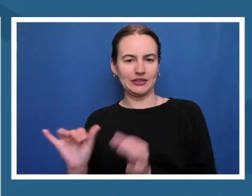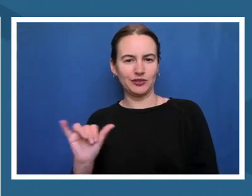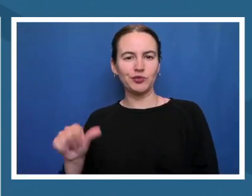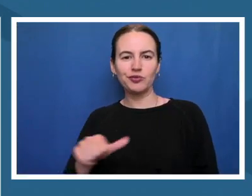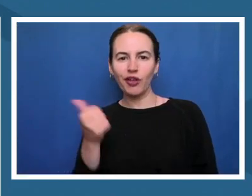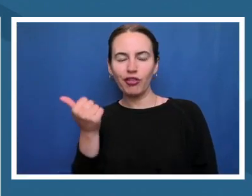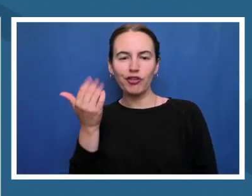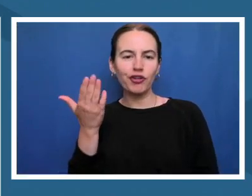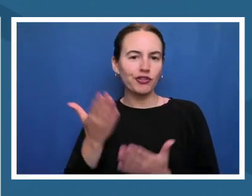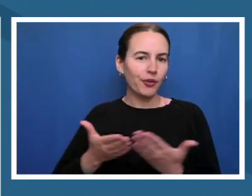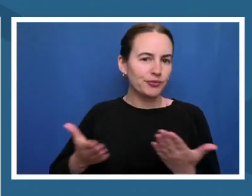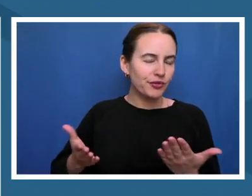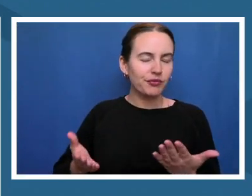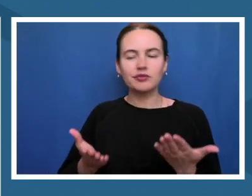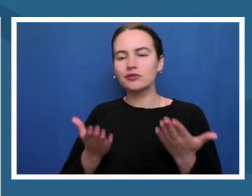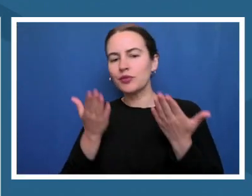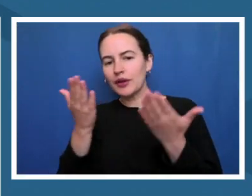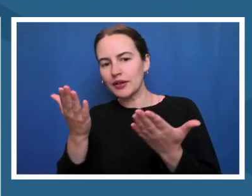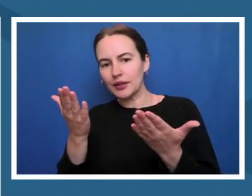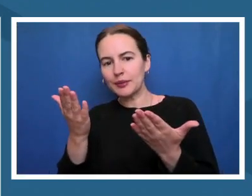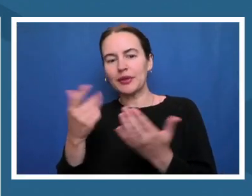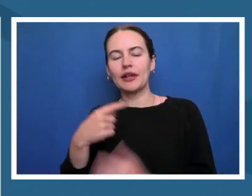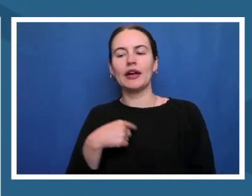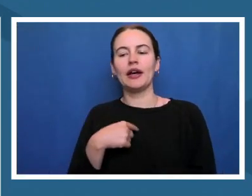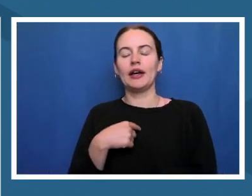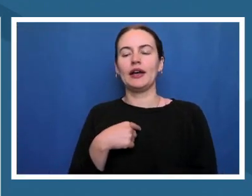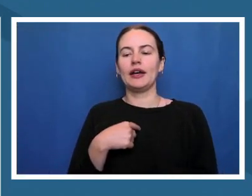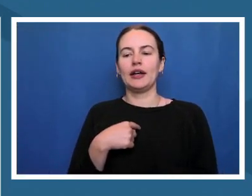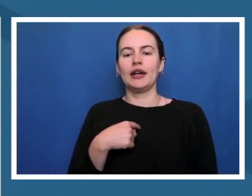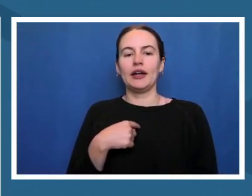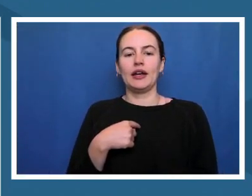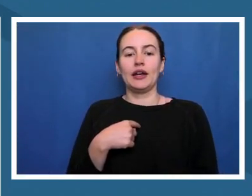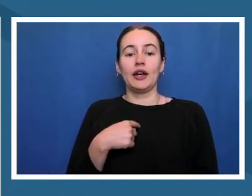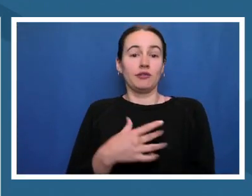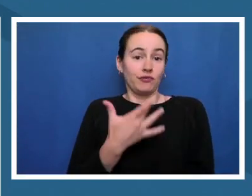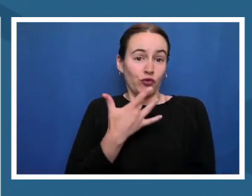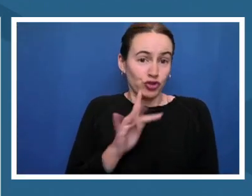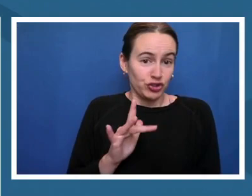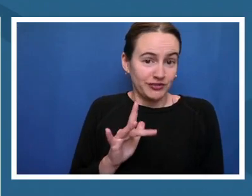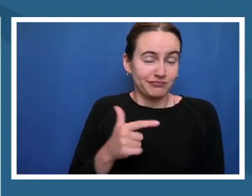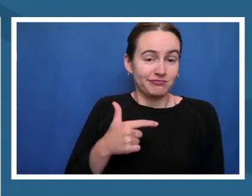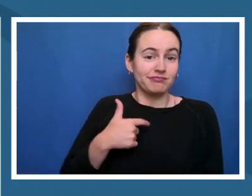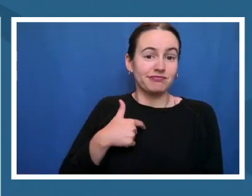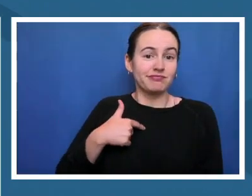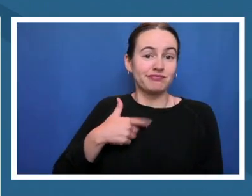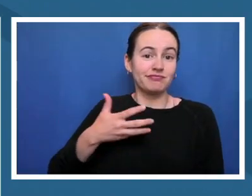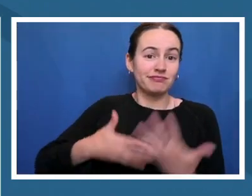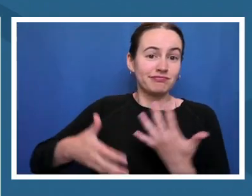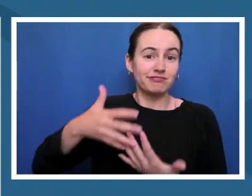recommend and i've had the fortunate of being around teachers who have been so